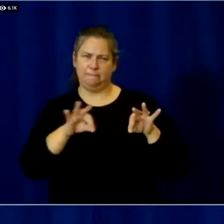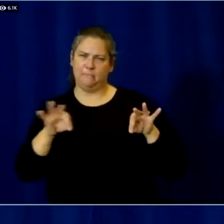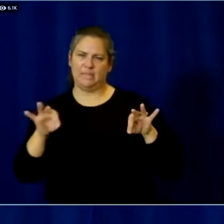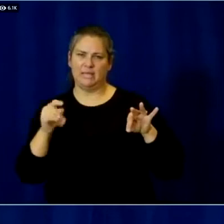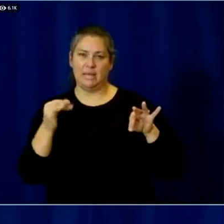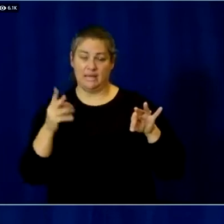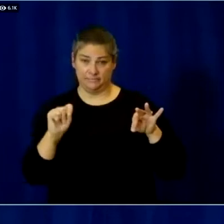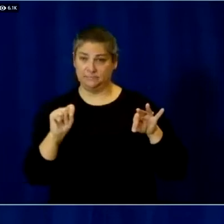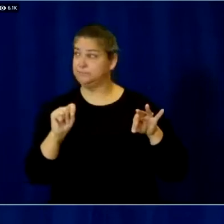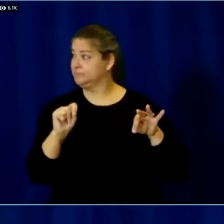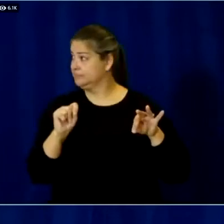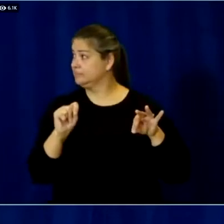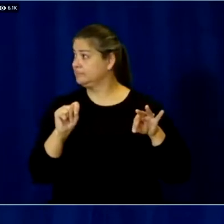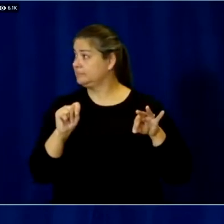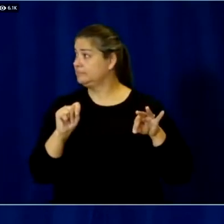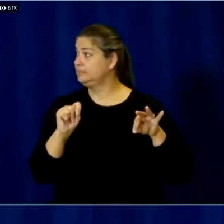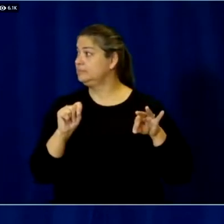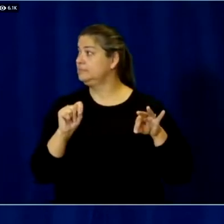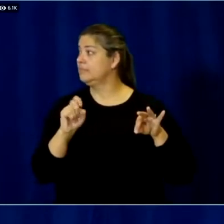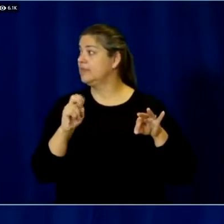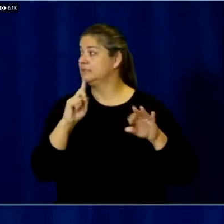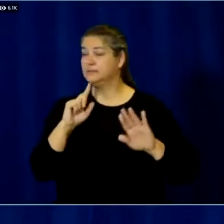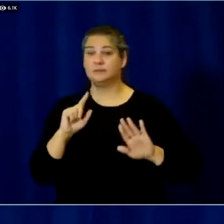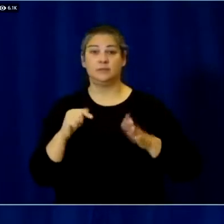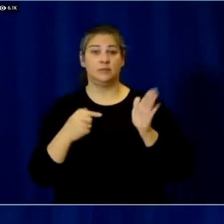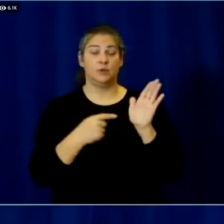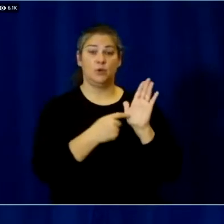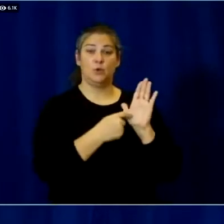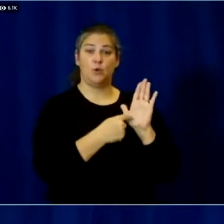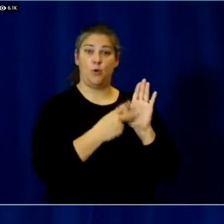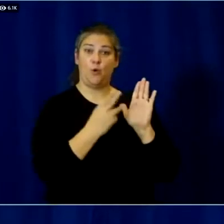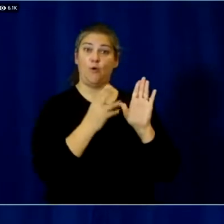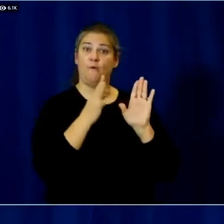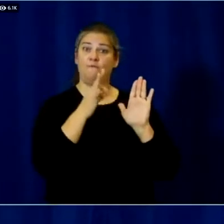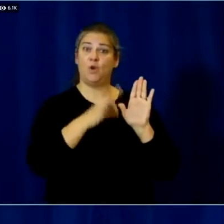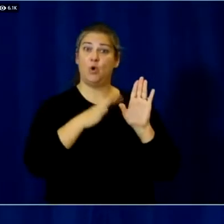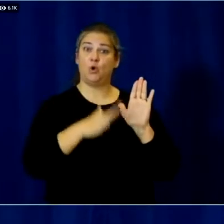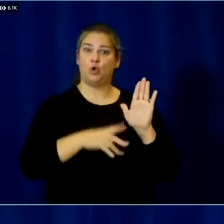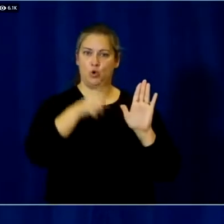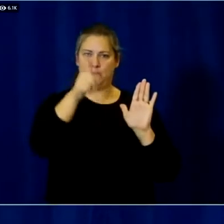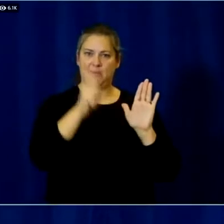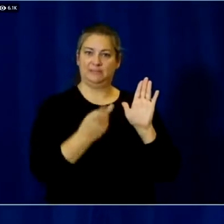and then it says right here. Voter must sign here. That's not a suggestion. The